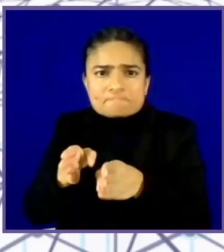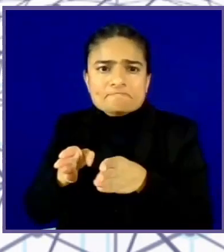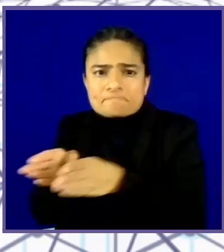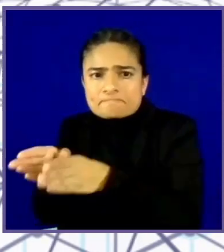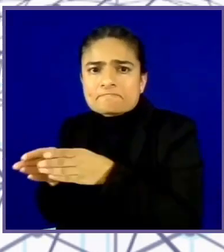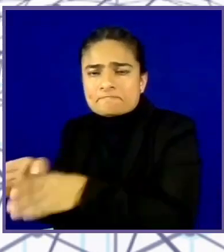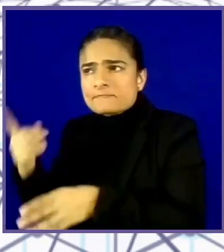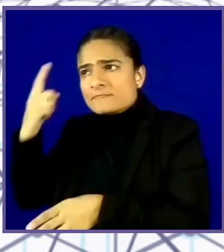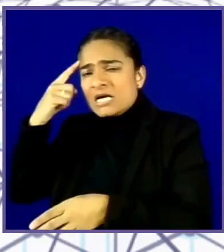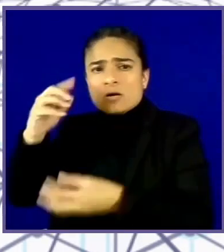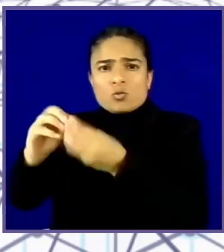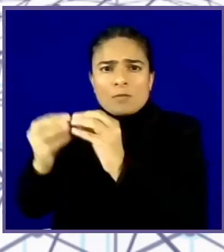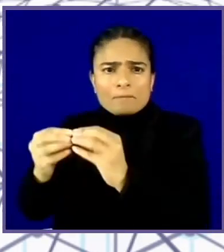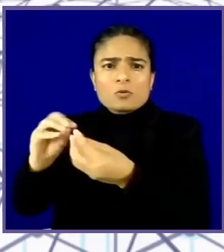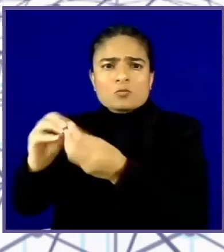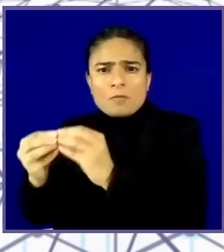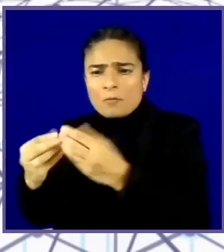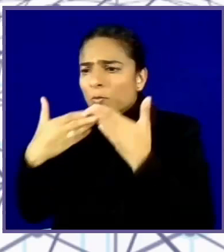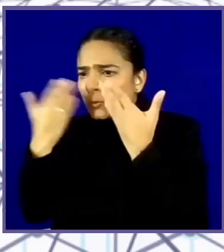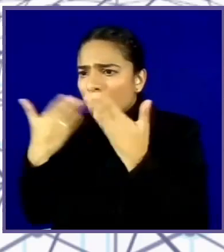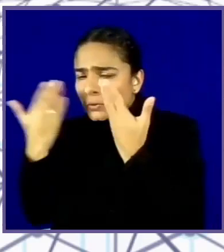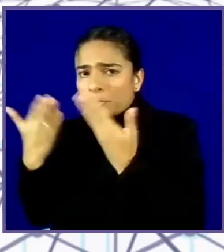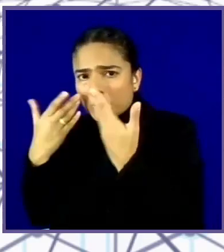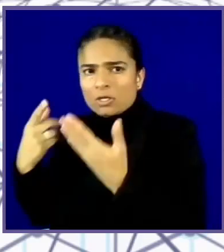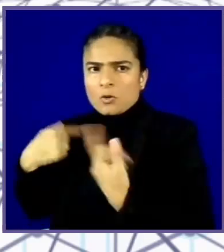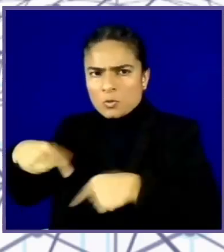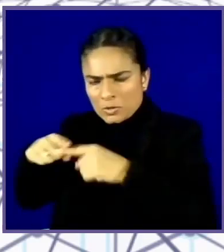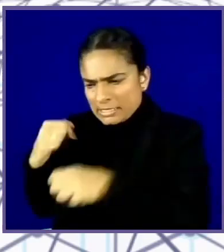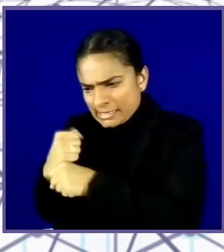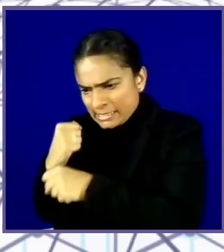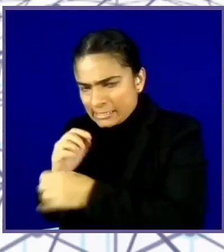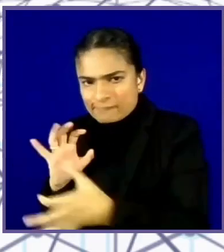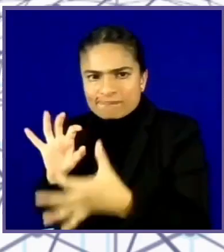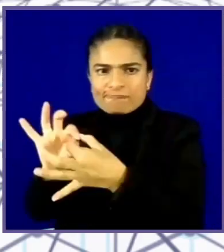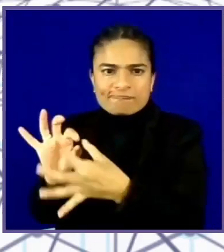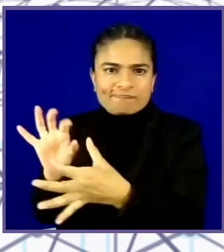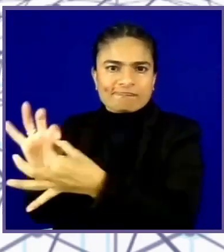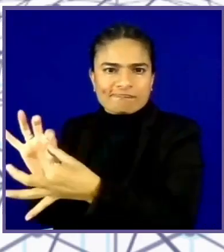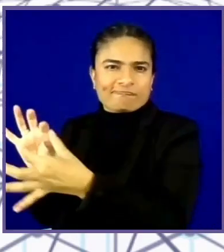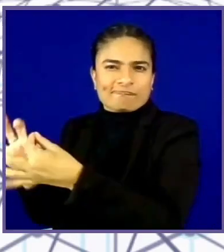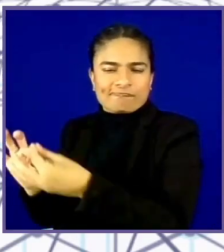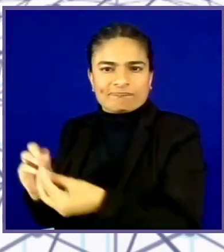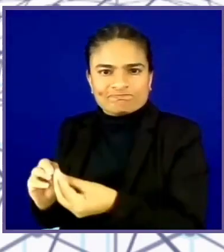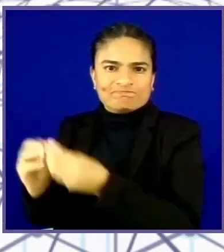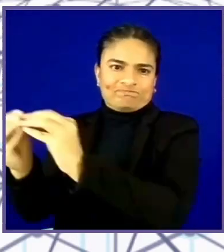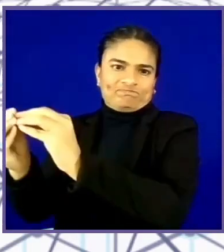socket which will continuously monitor the temperature of the part cover with a socket. It's a tiny device.